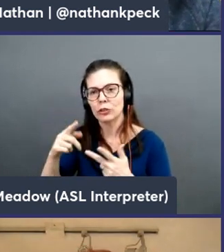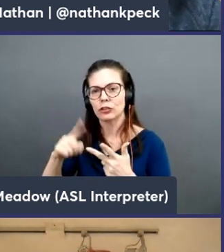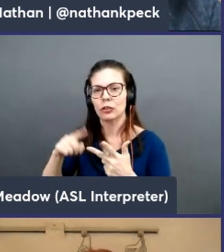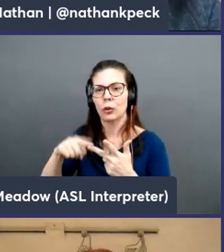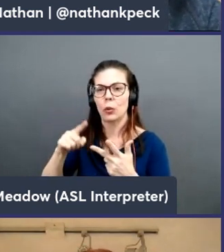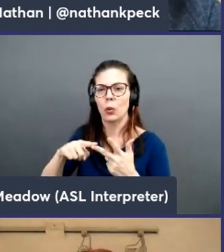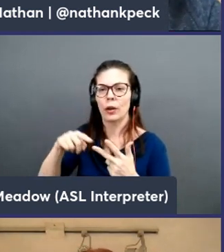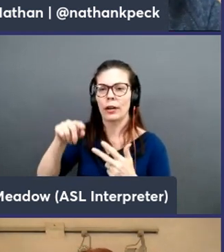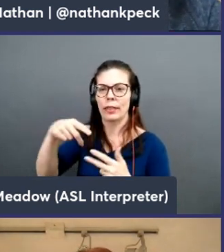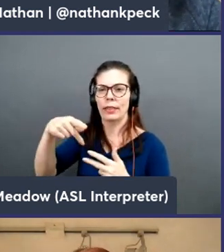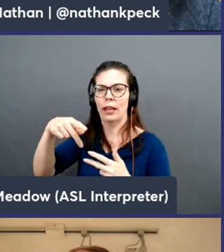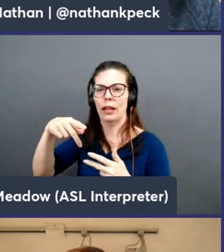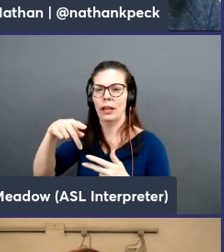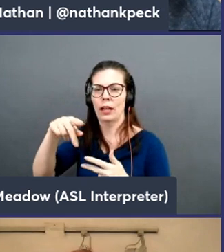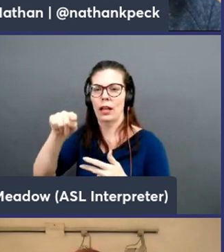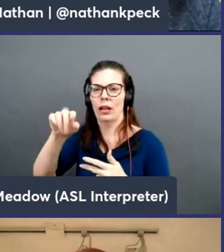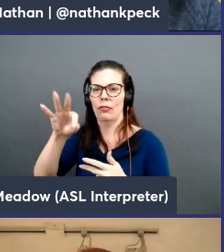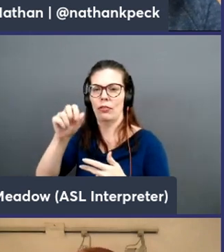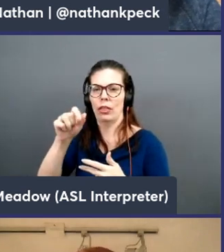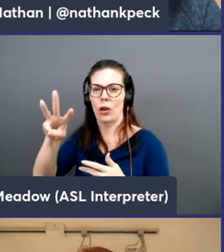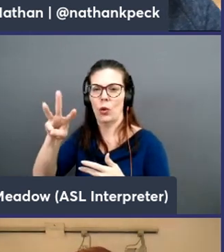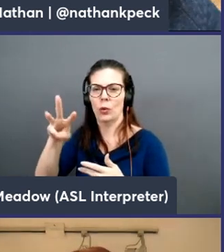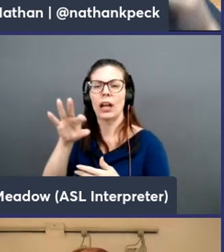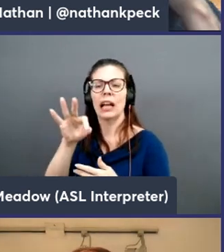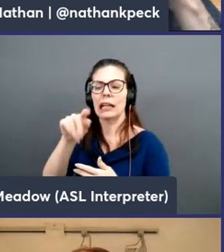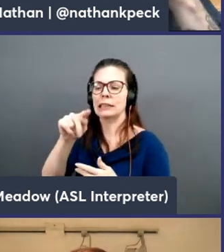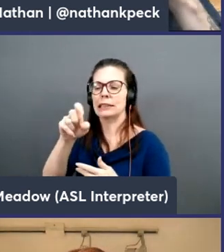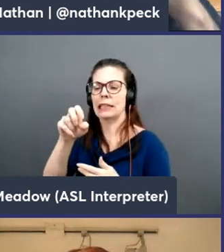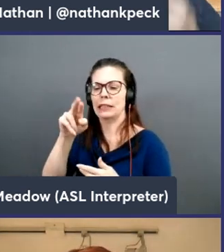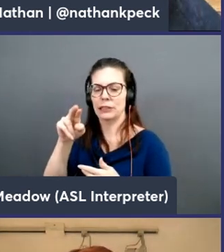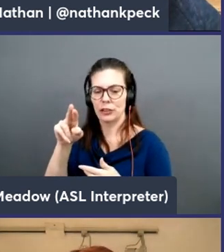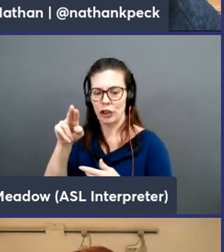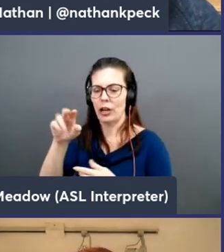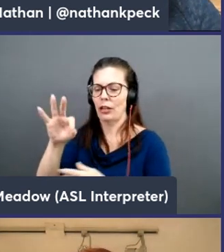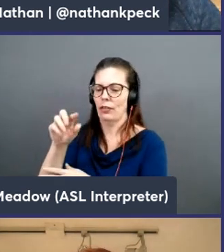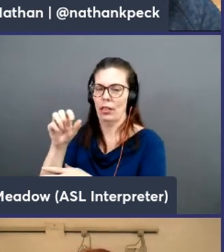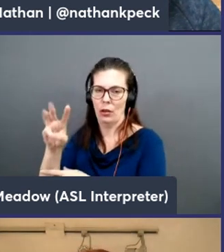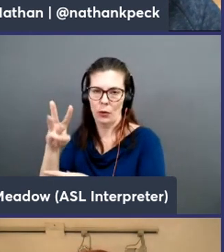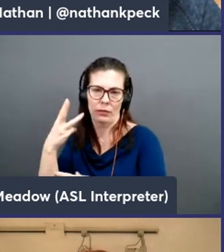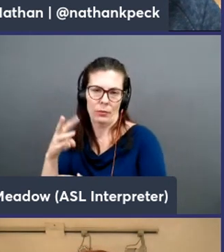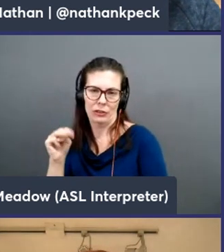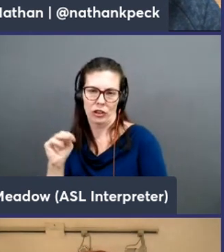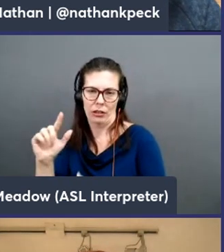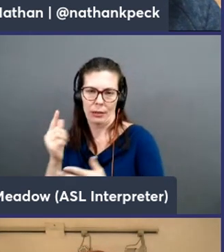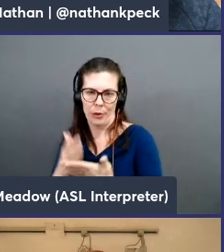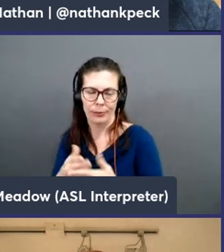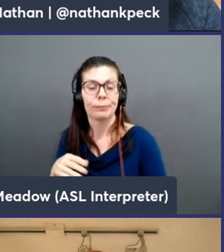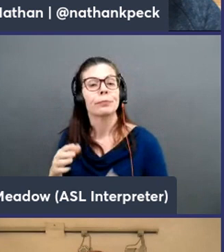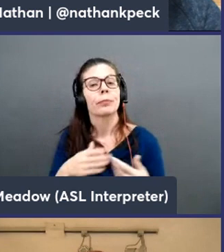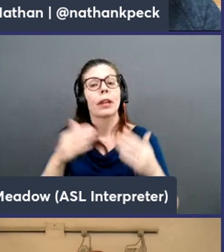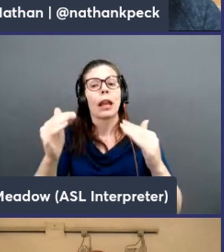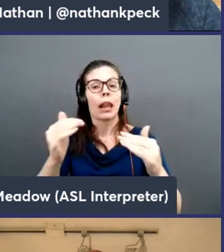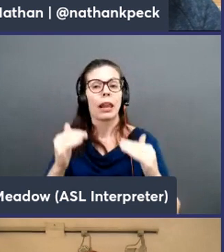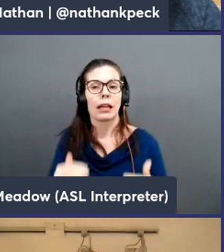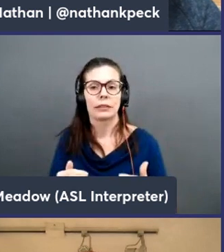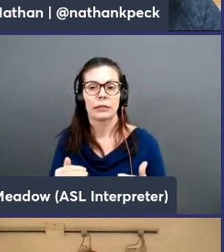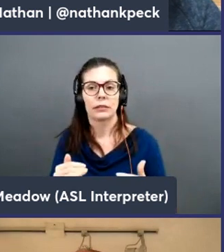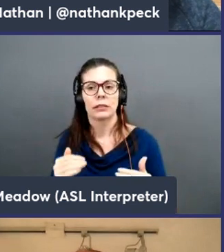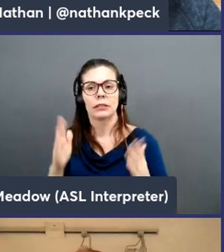for the machine learning part. So, next is the submitting a Braket job,